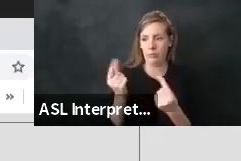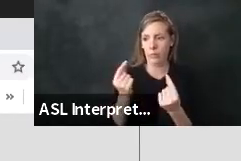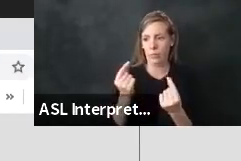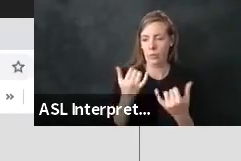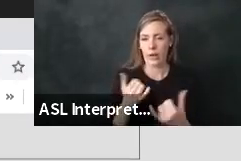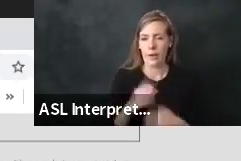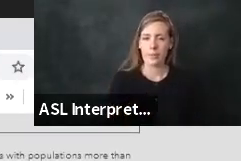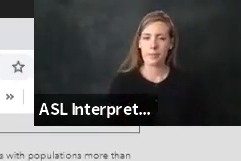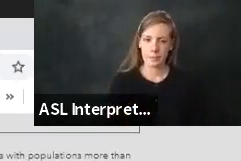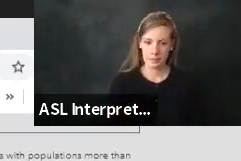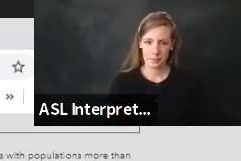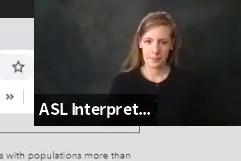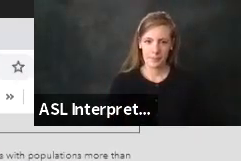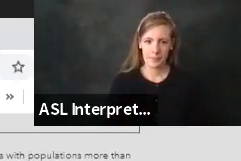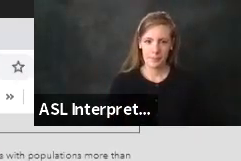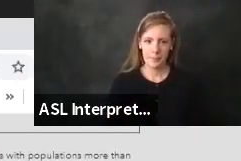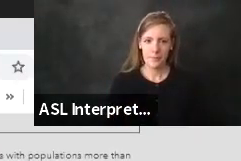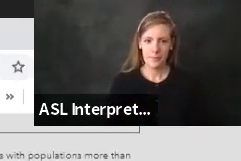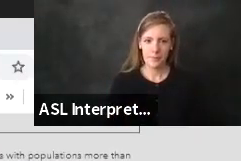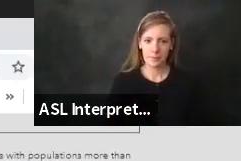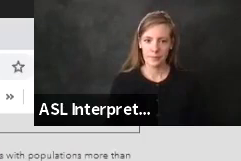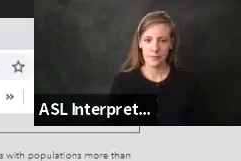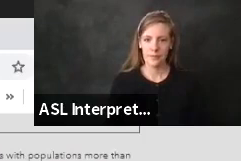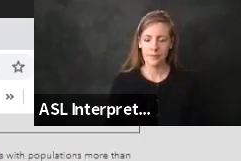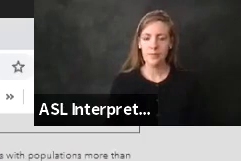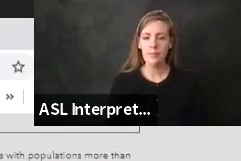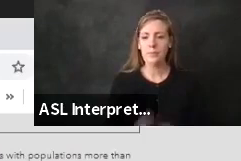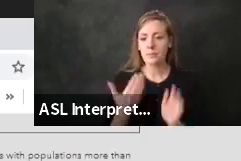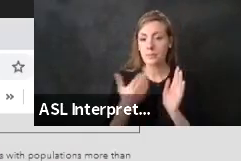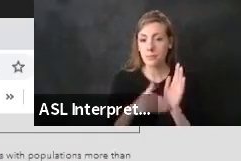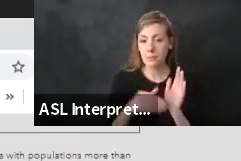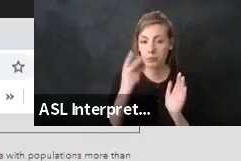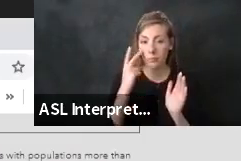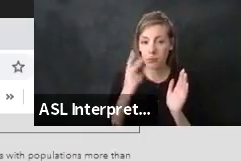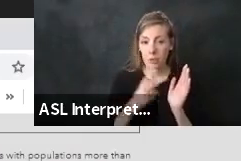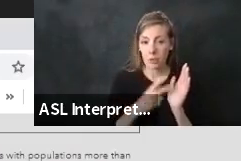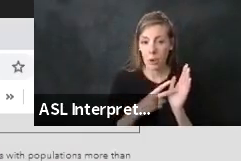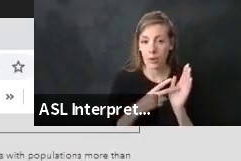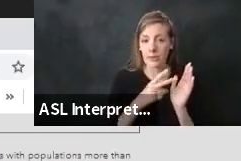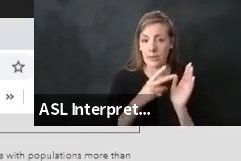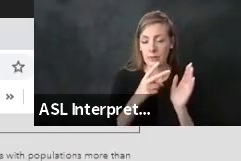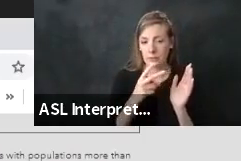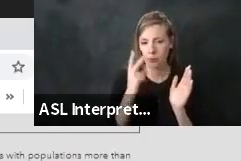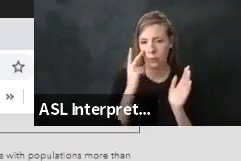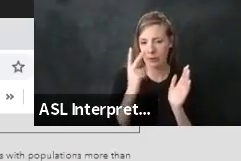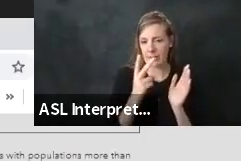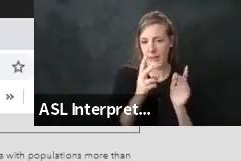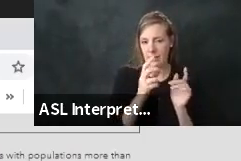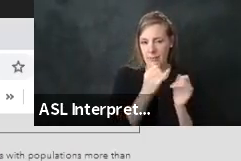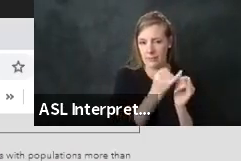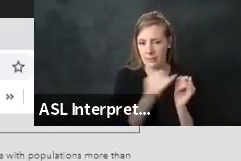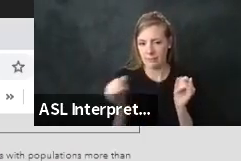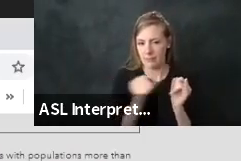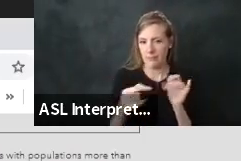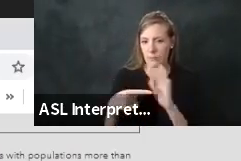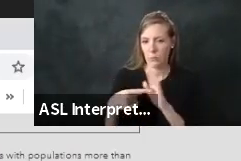And so you can see these lines on these charts. Representing where the cut off is for